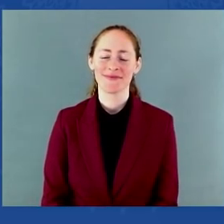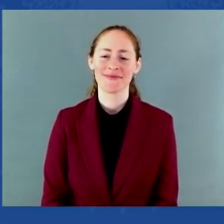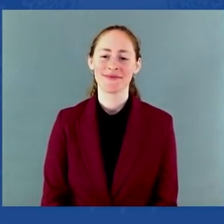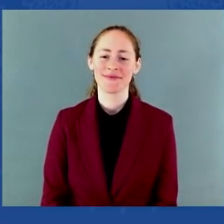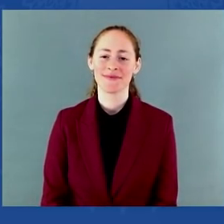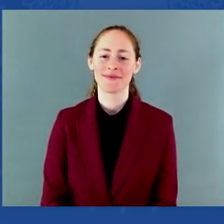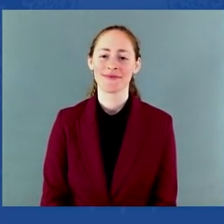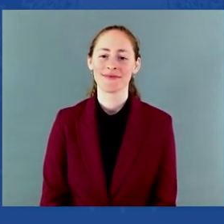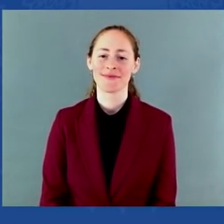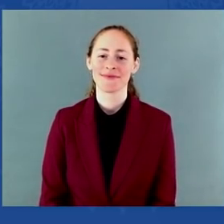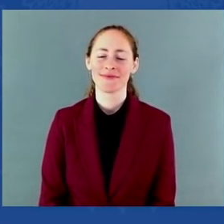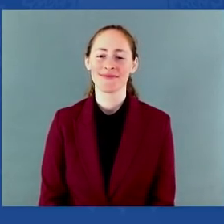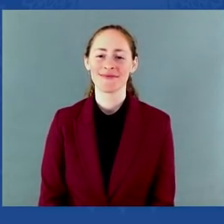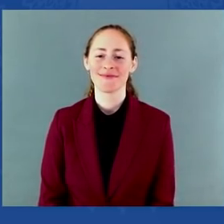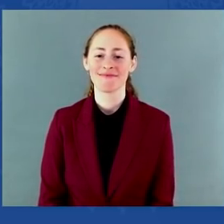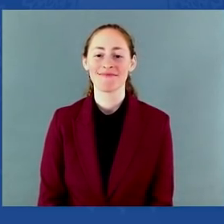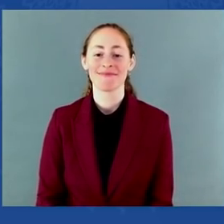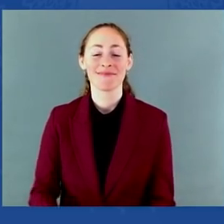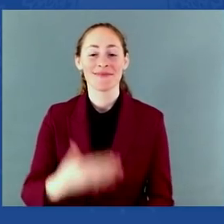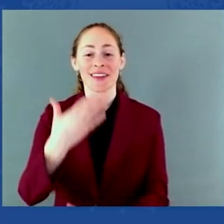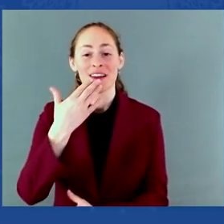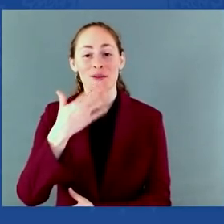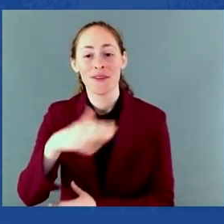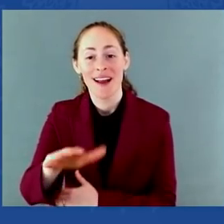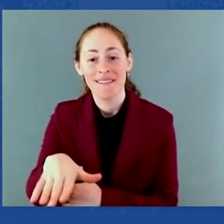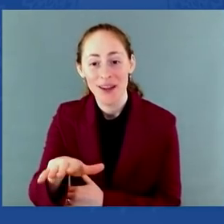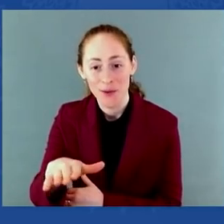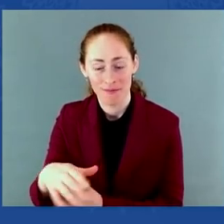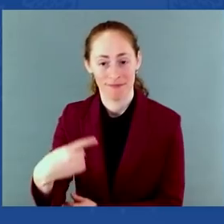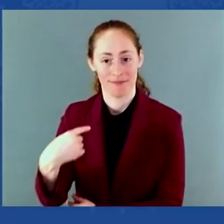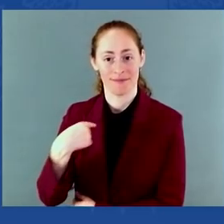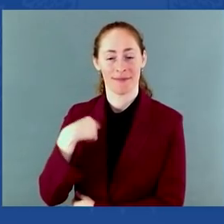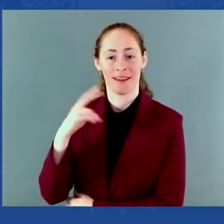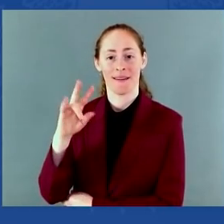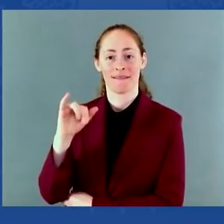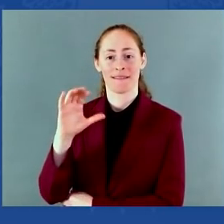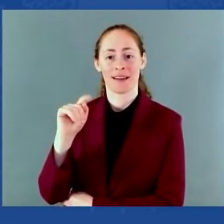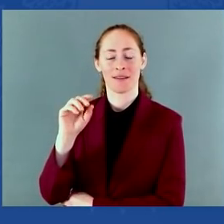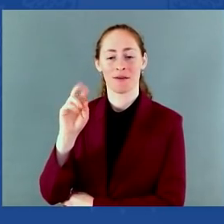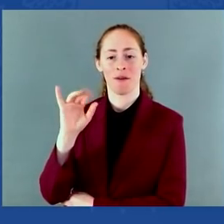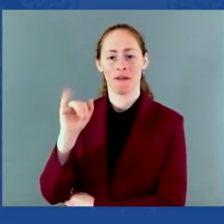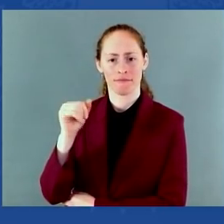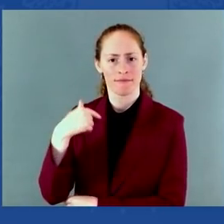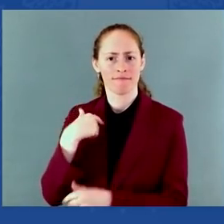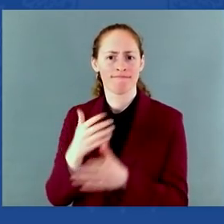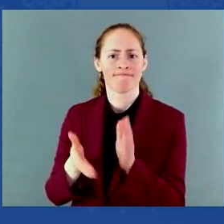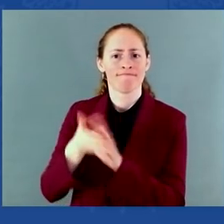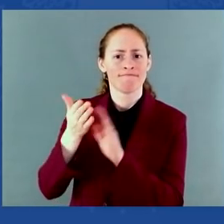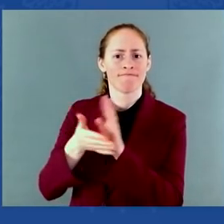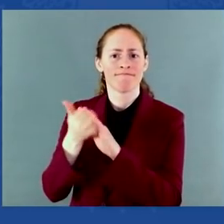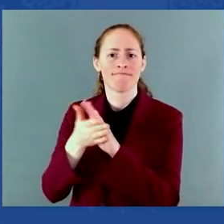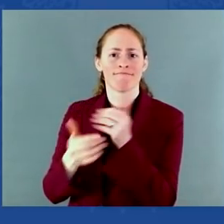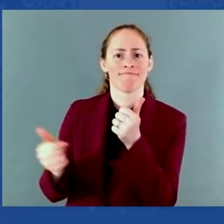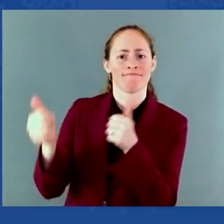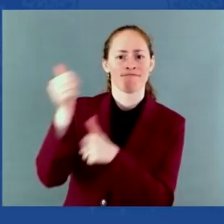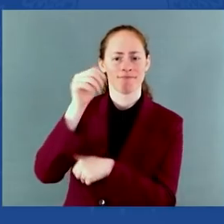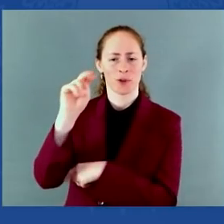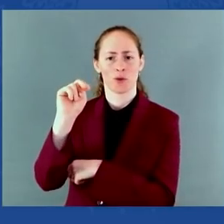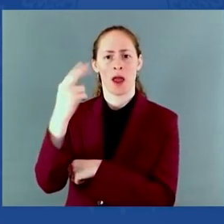My name is Victoria Sheehan and I'm the Commissioner of New Hampshire Department of Transportation, and it's my pleasure to welcome you to the town of Woodstock